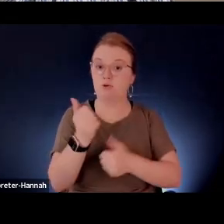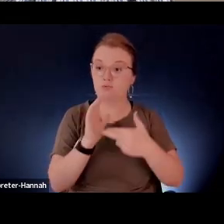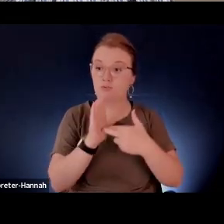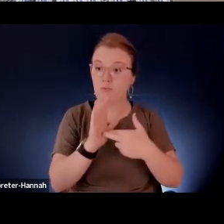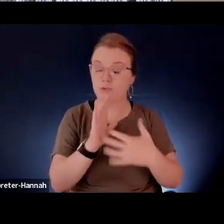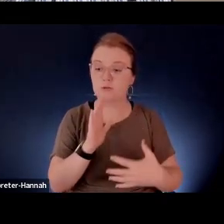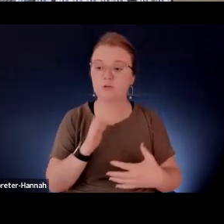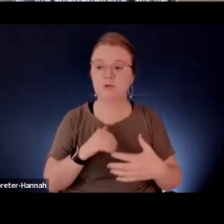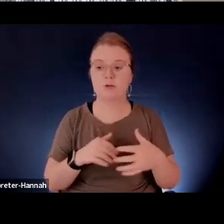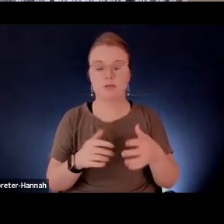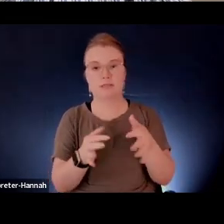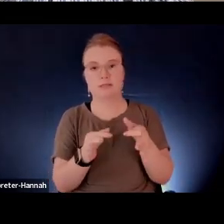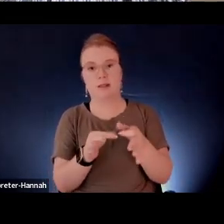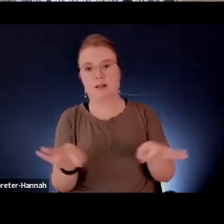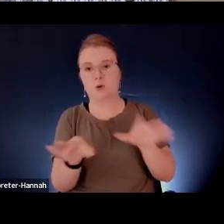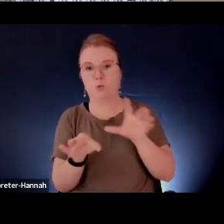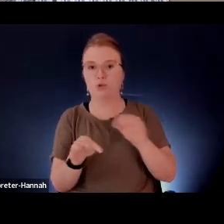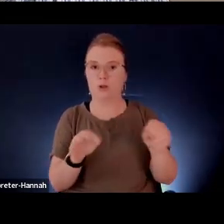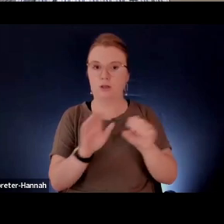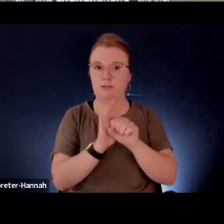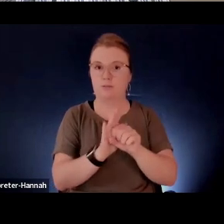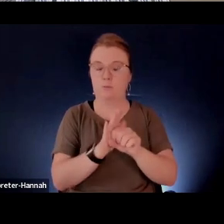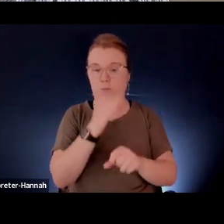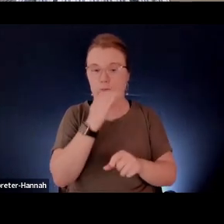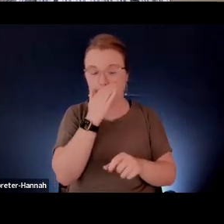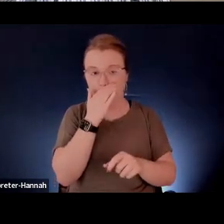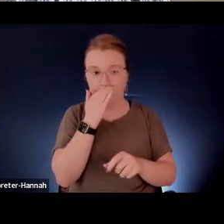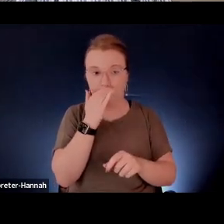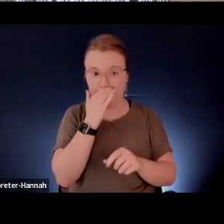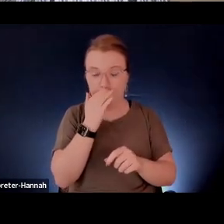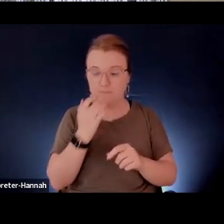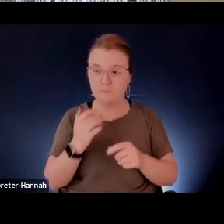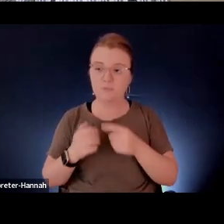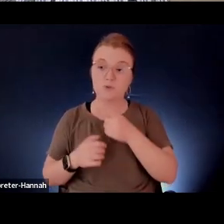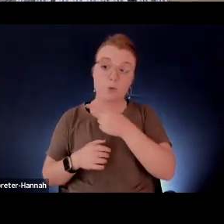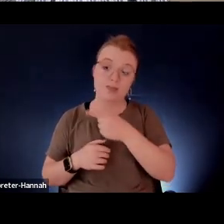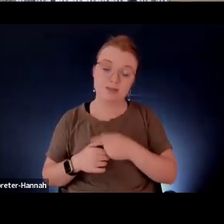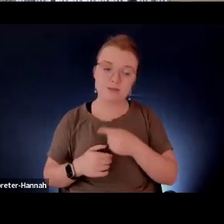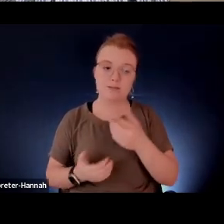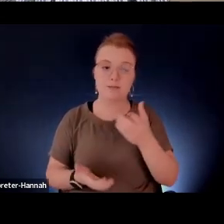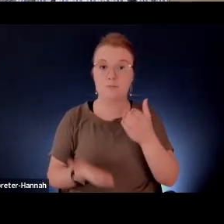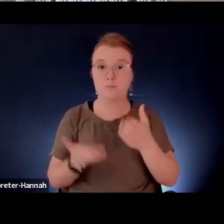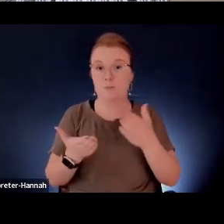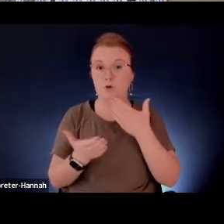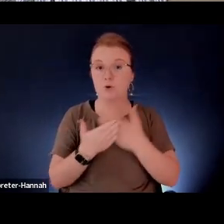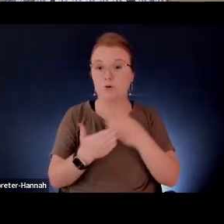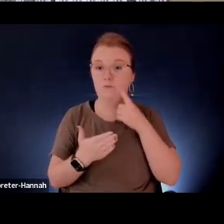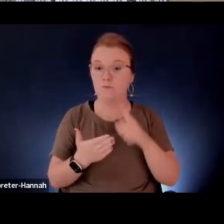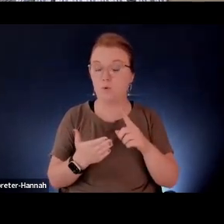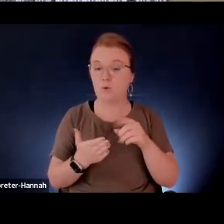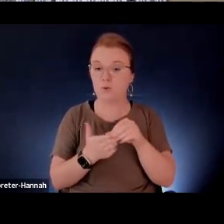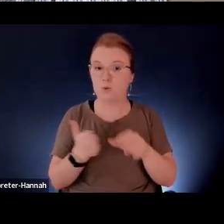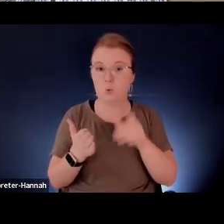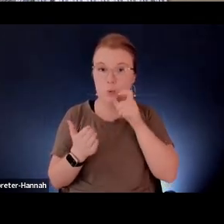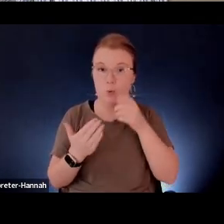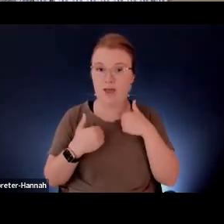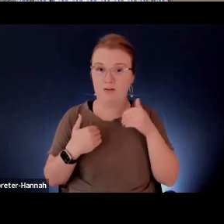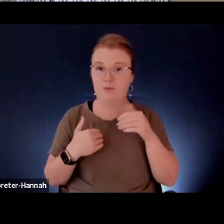And this might delve a little bit into your students who might be ESL students or English as second language students.